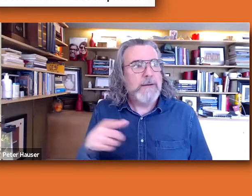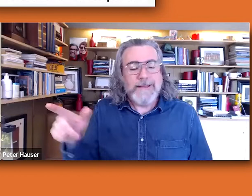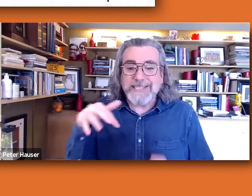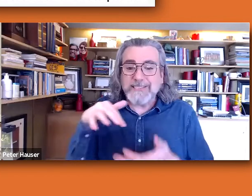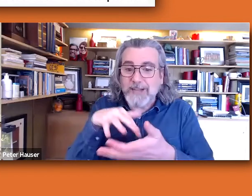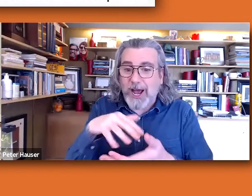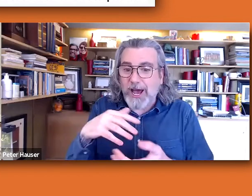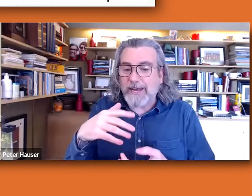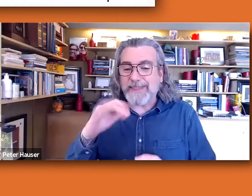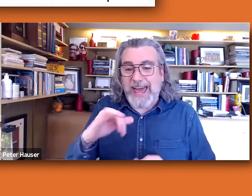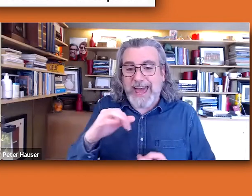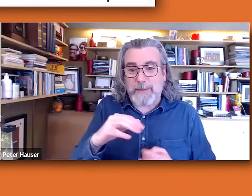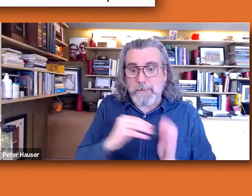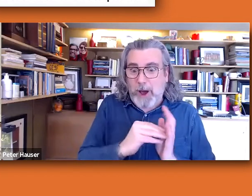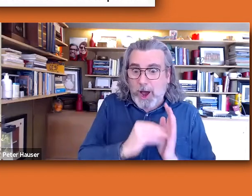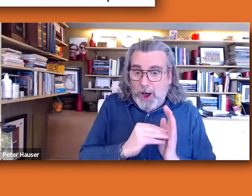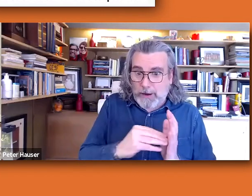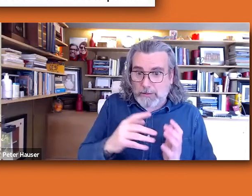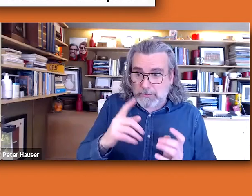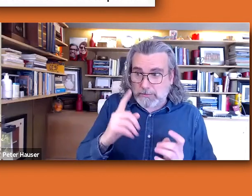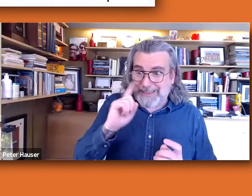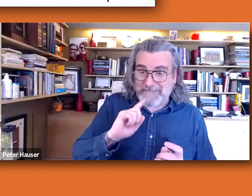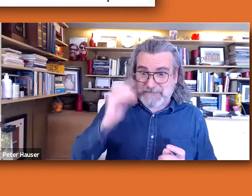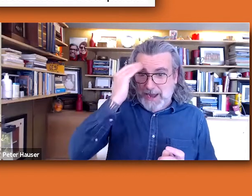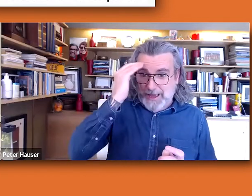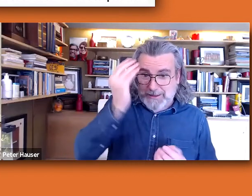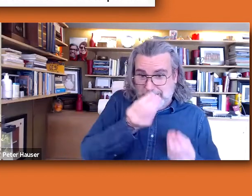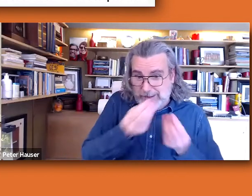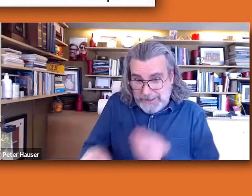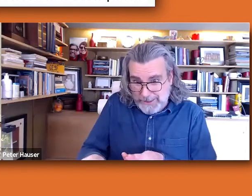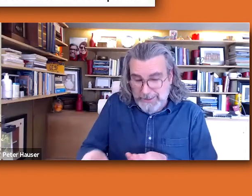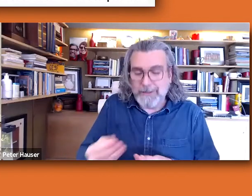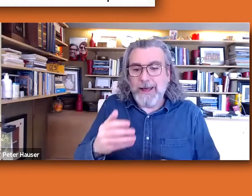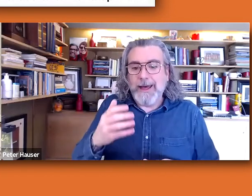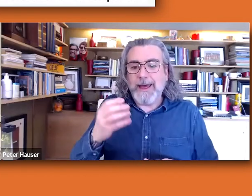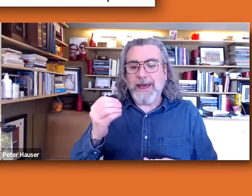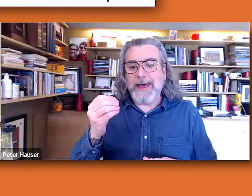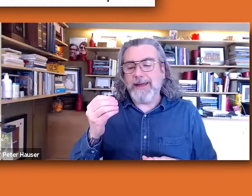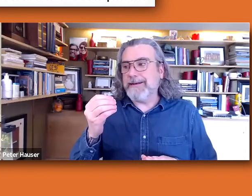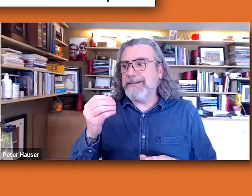Derek Braun among others and Diane Clark